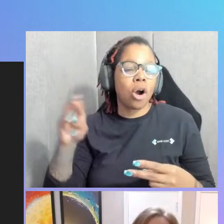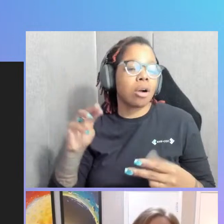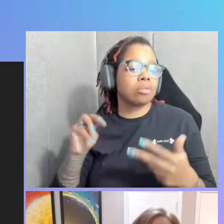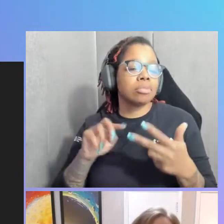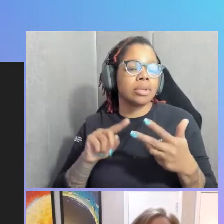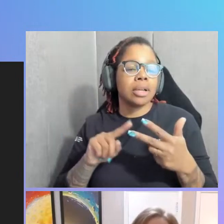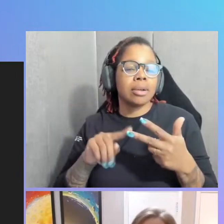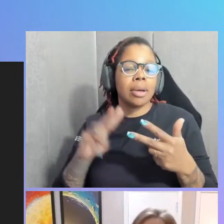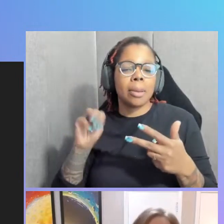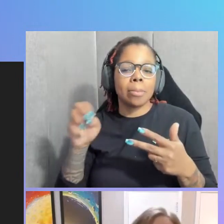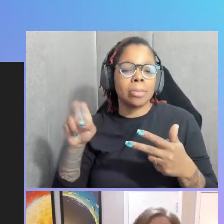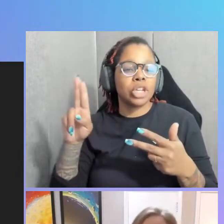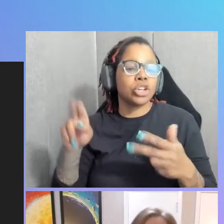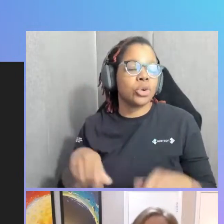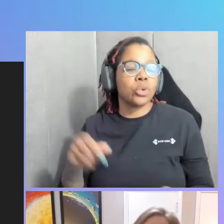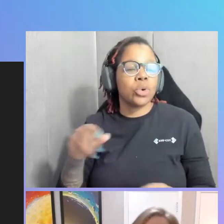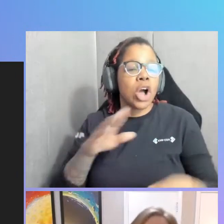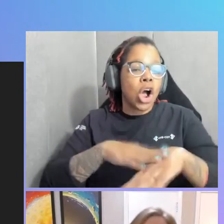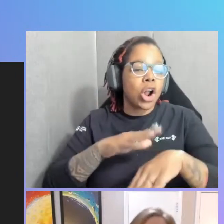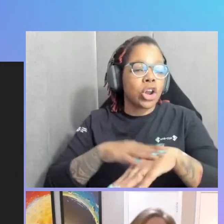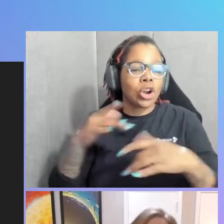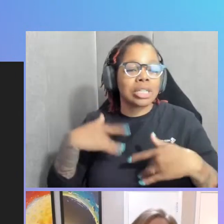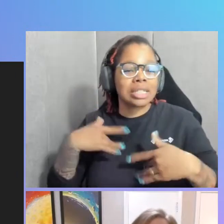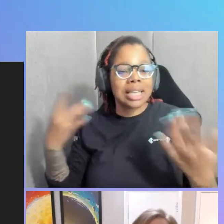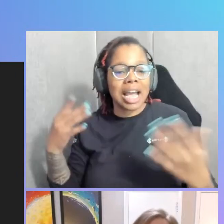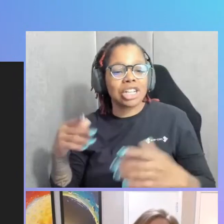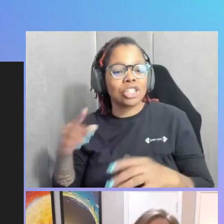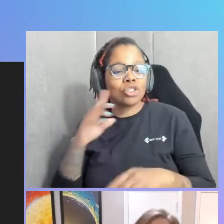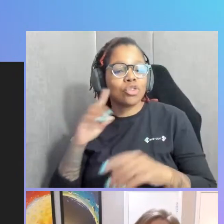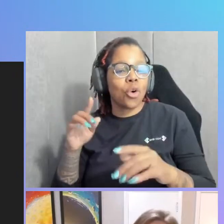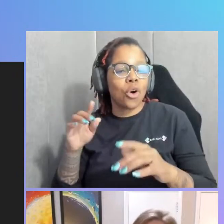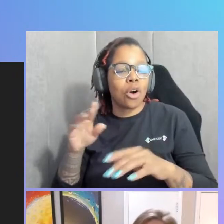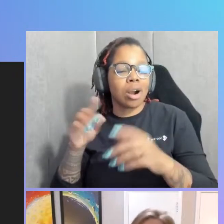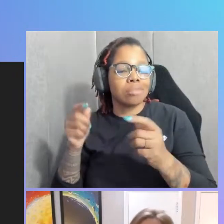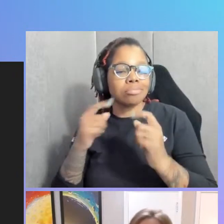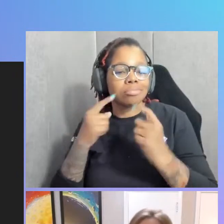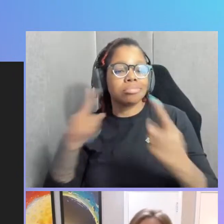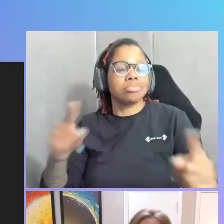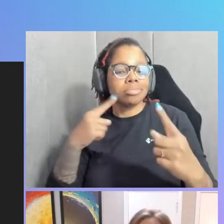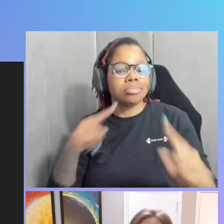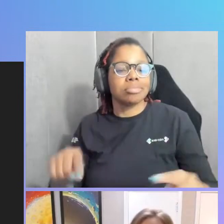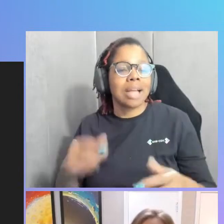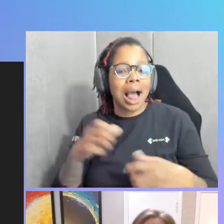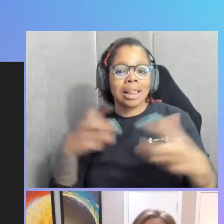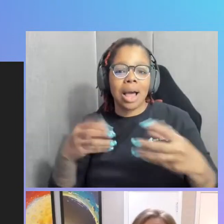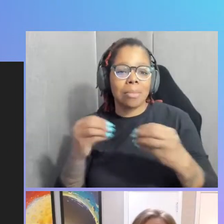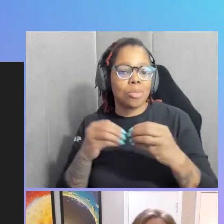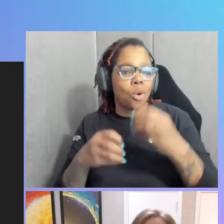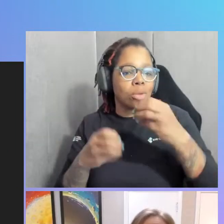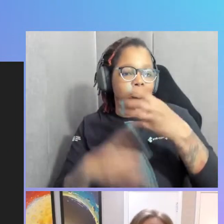messages. And honestly, a ton more. So again, just like the Aria attributes we talked about